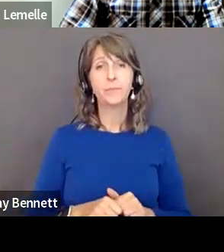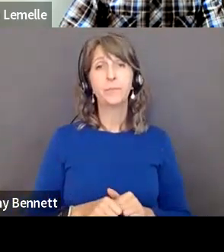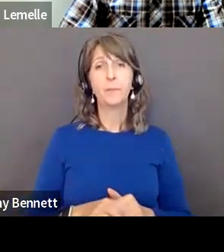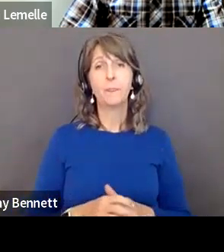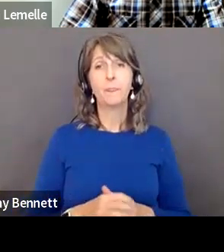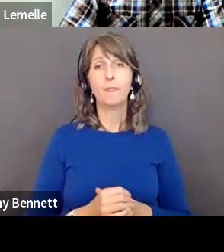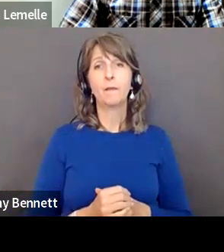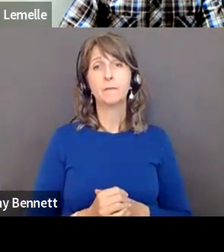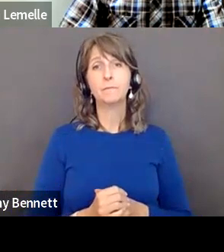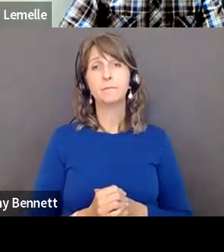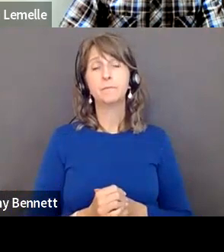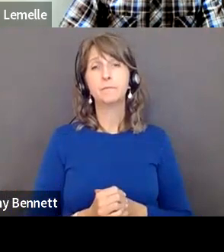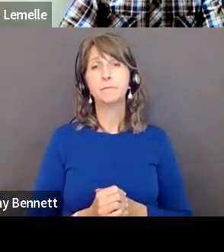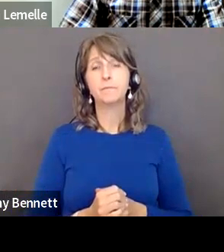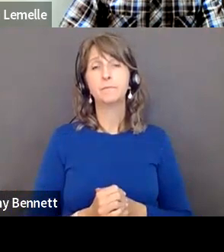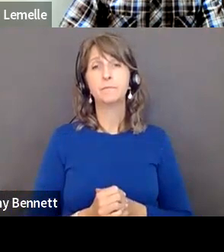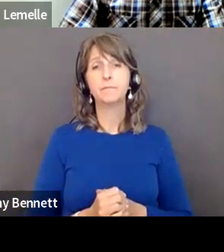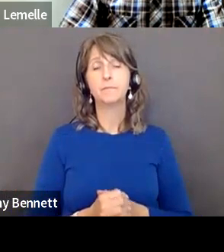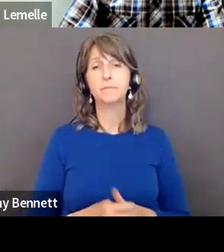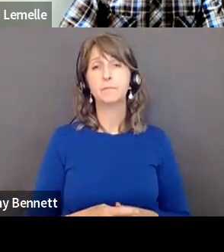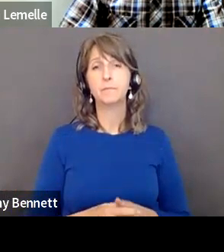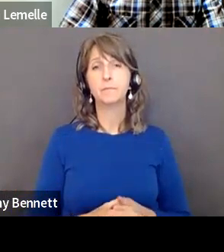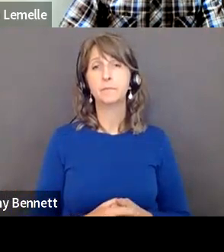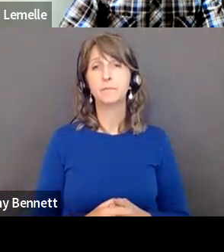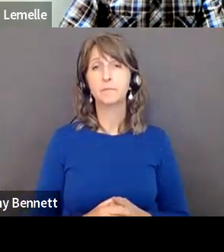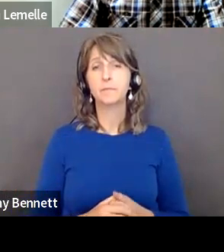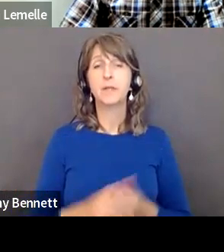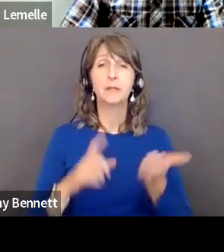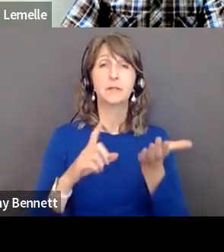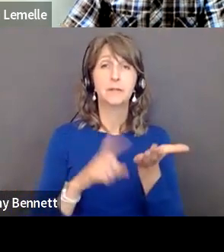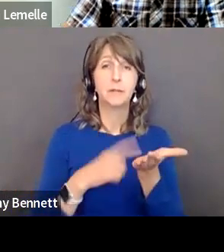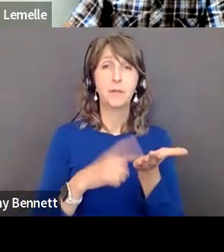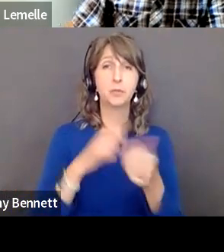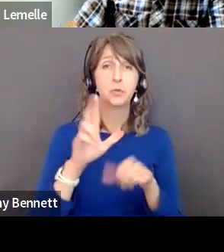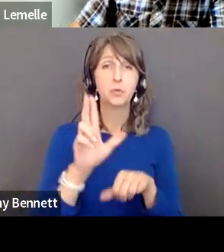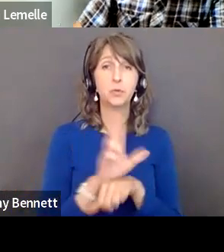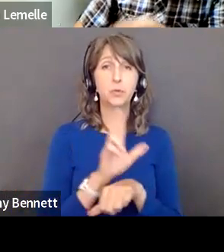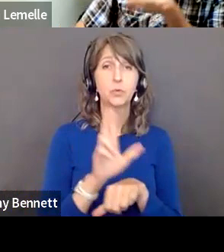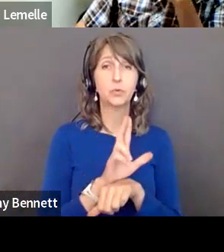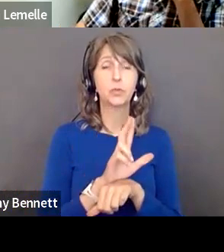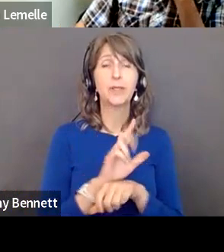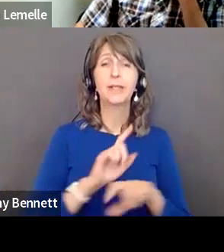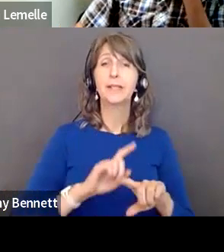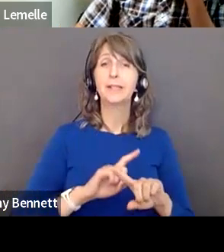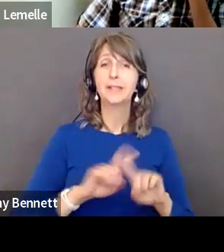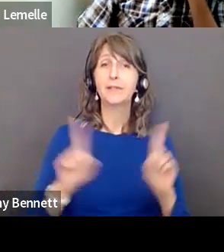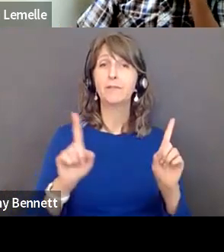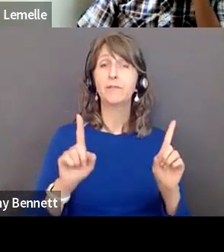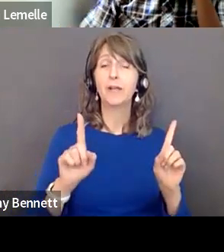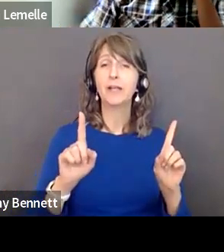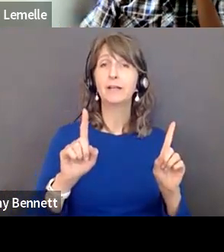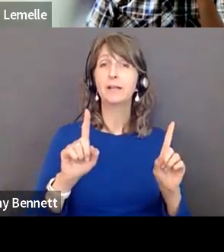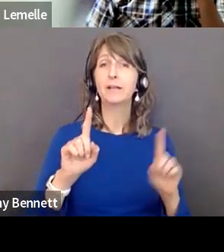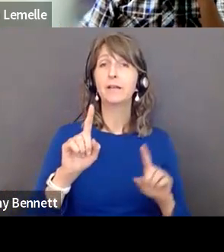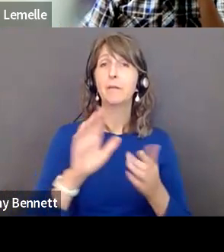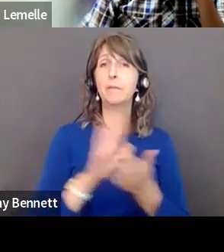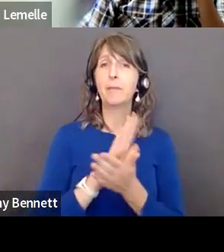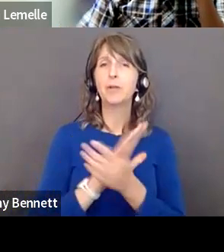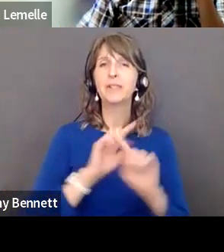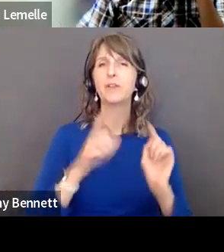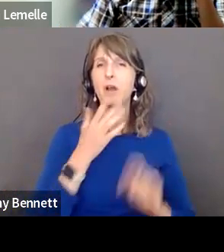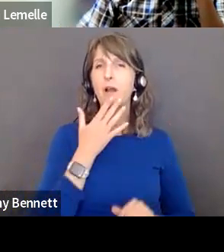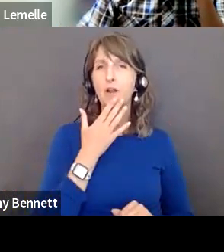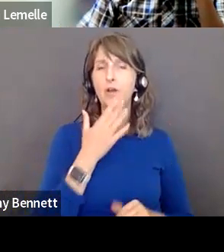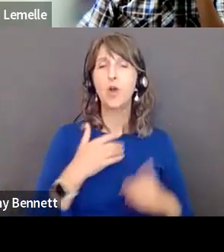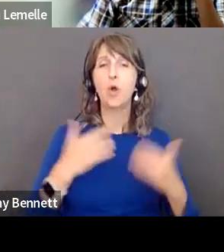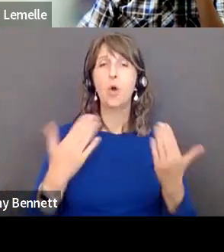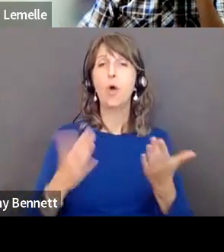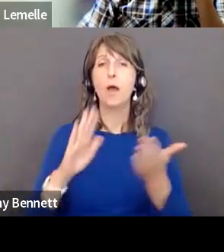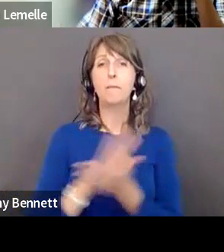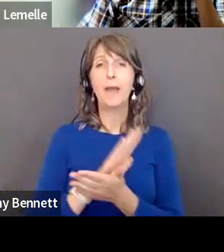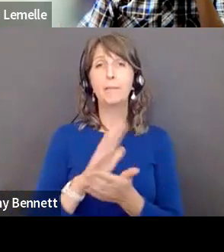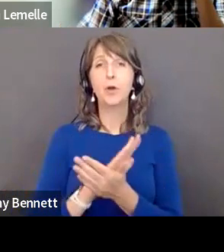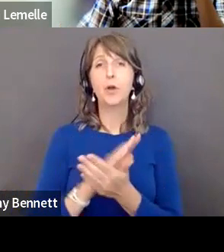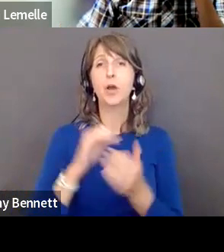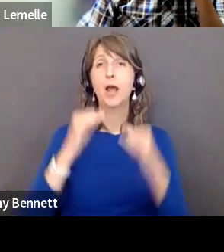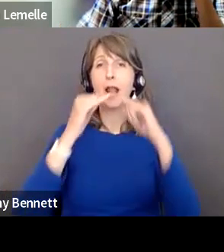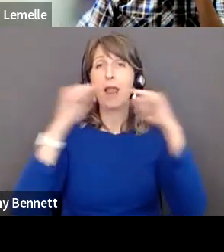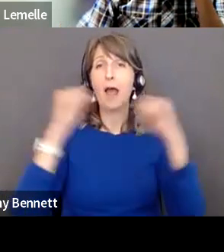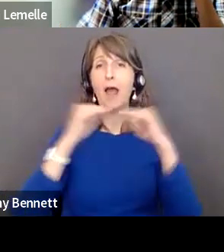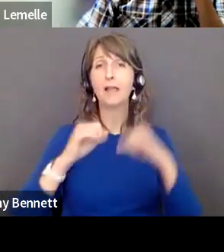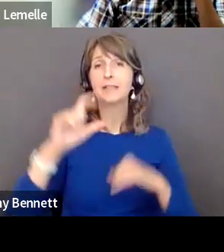I would. Use like different contrasted paper or loose leaf paper with like thicker lines so I could actually see where I was writing.